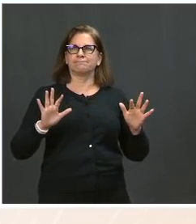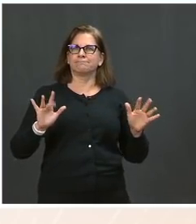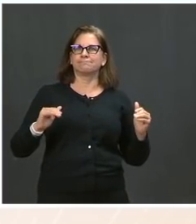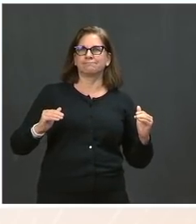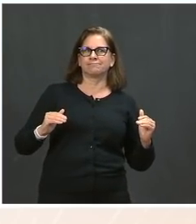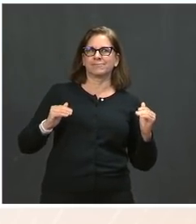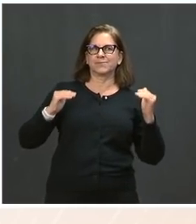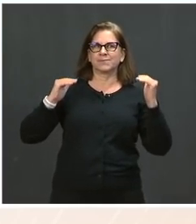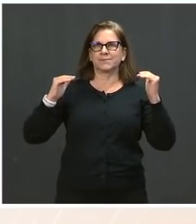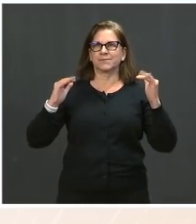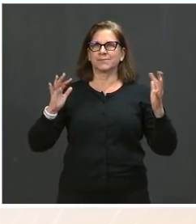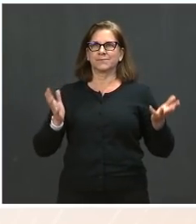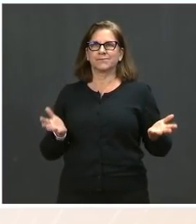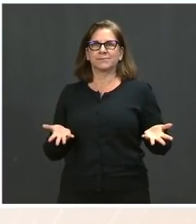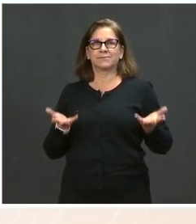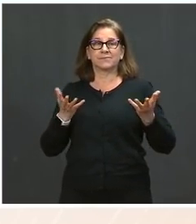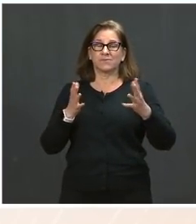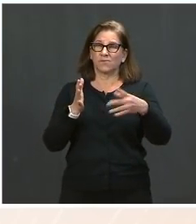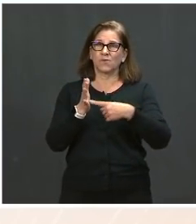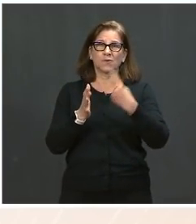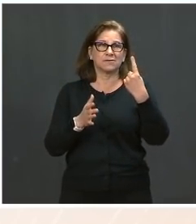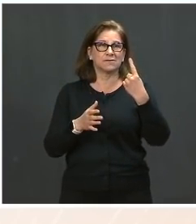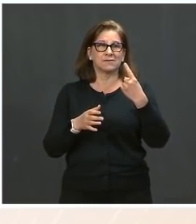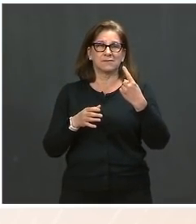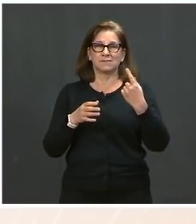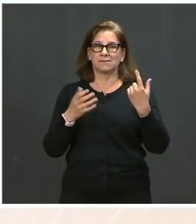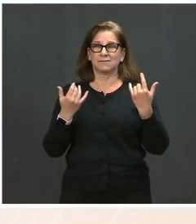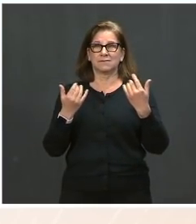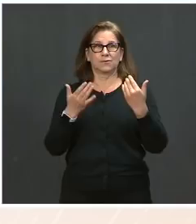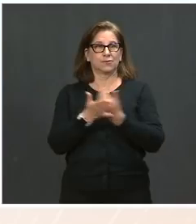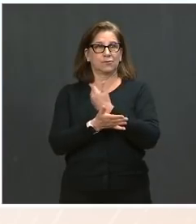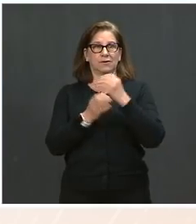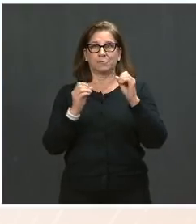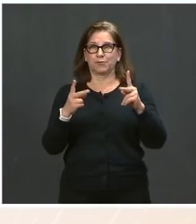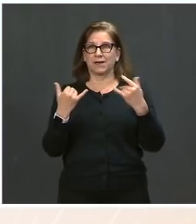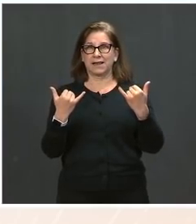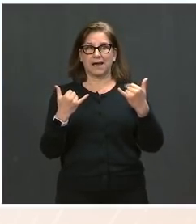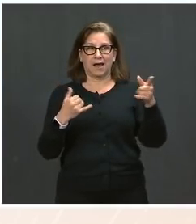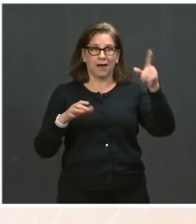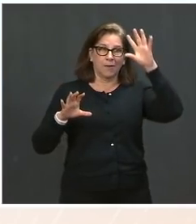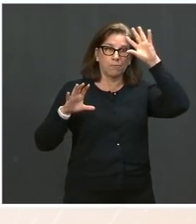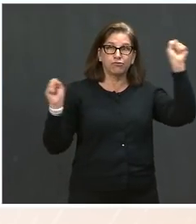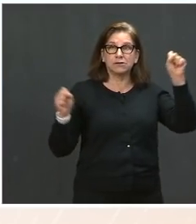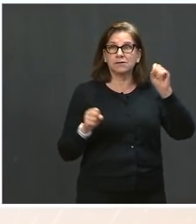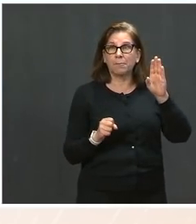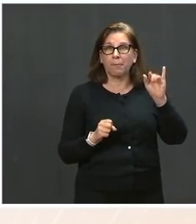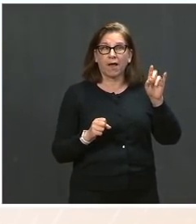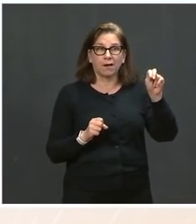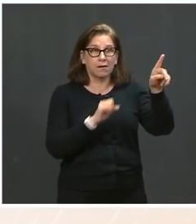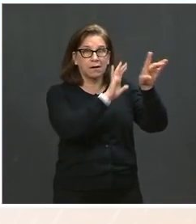That's what the people elected Joe Biden to do, and we've waited far too long to do it. So we're going to get it done,